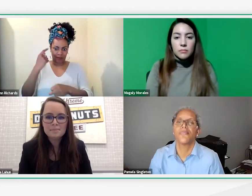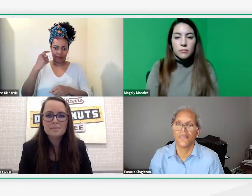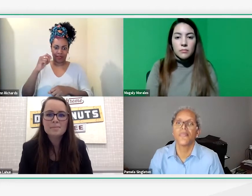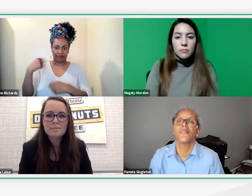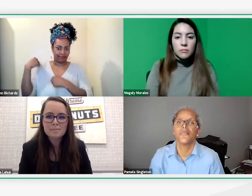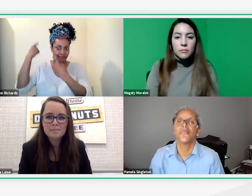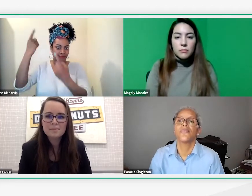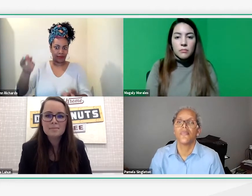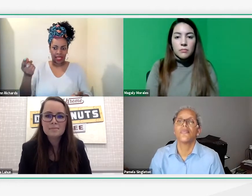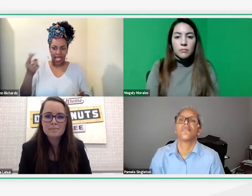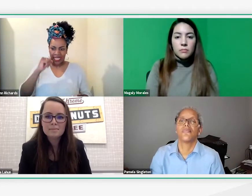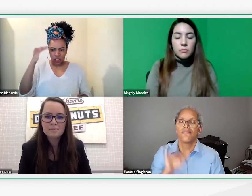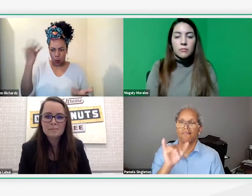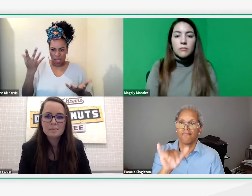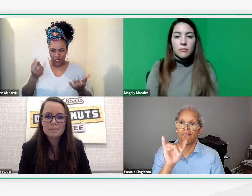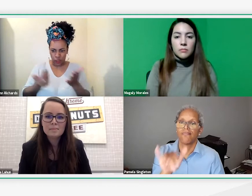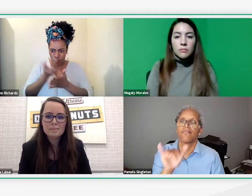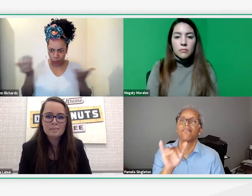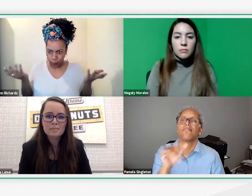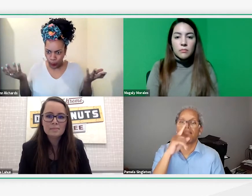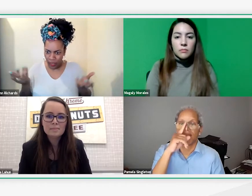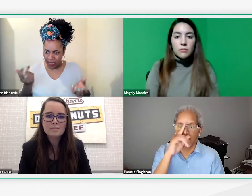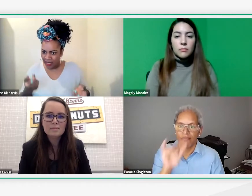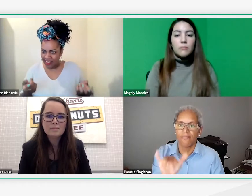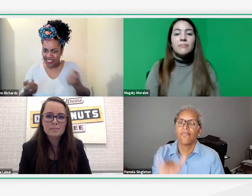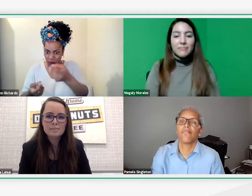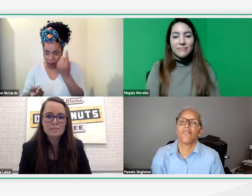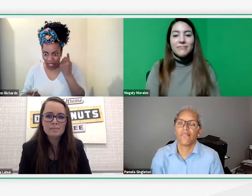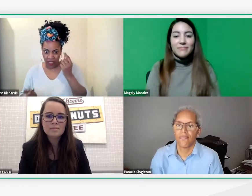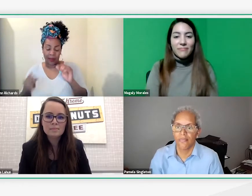that's new knowledge for me. Because I've been working for such a long time, I don't know what